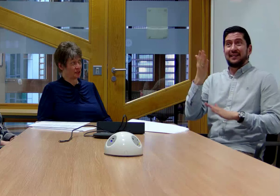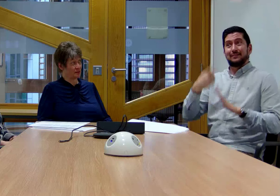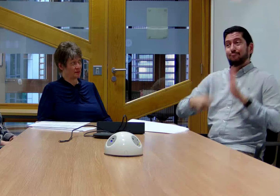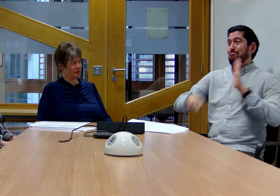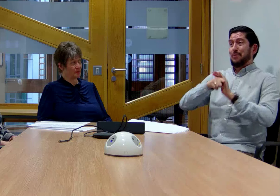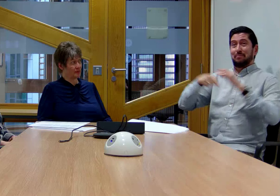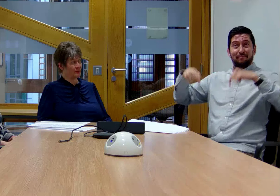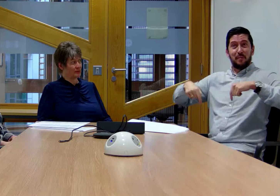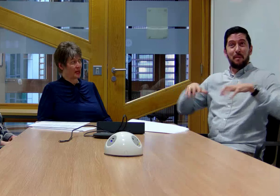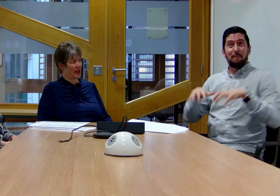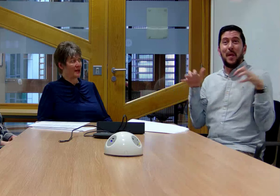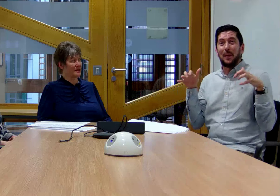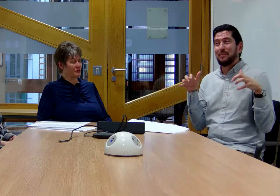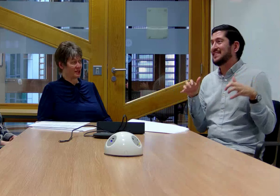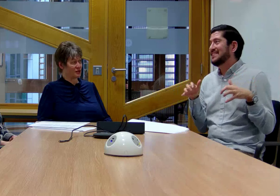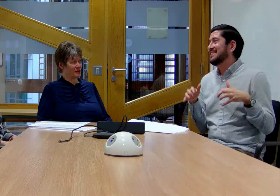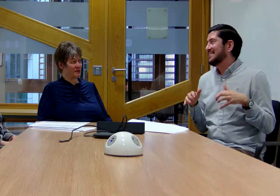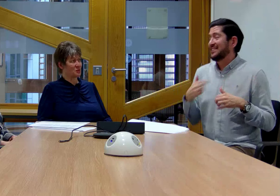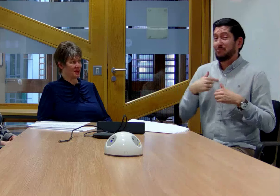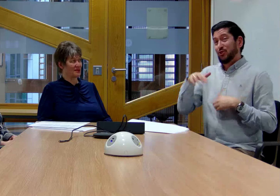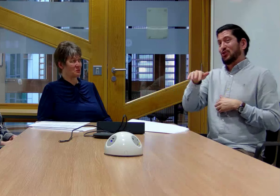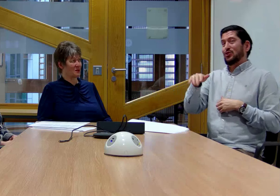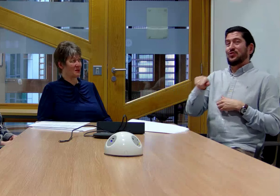Scotland Act, and that was in 2015.